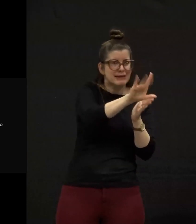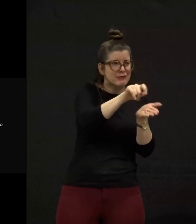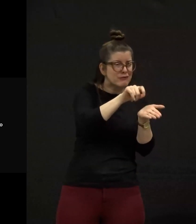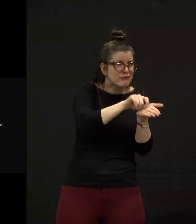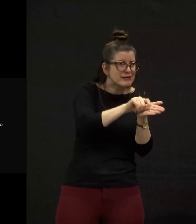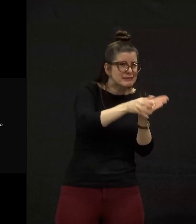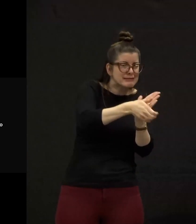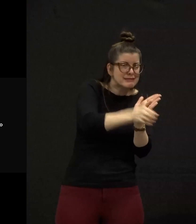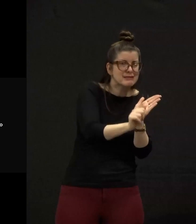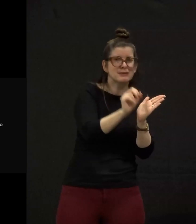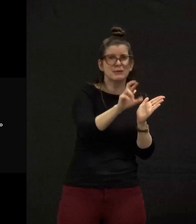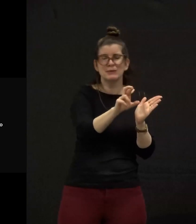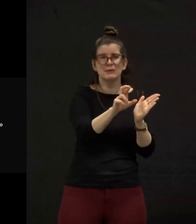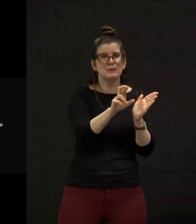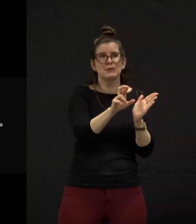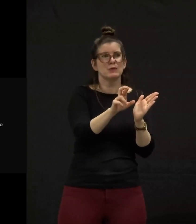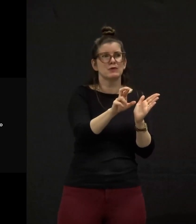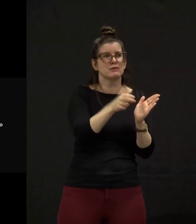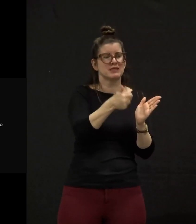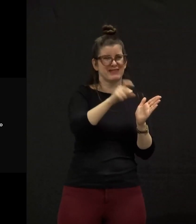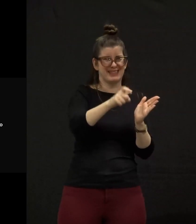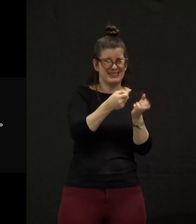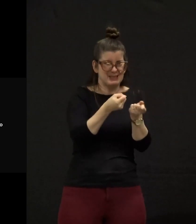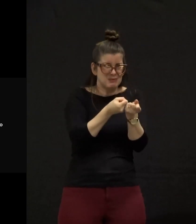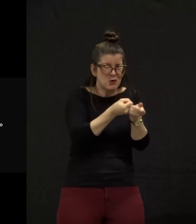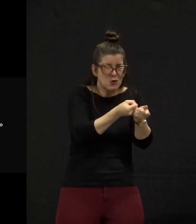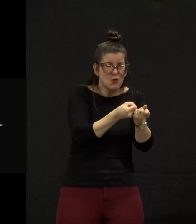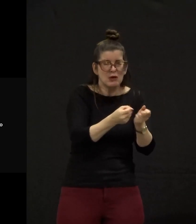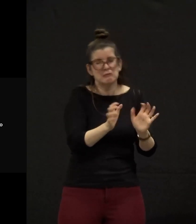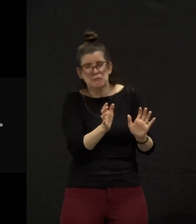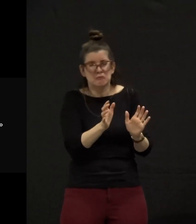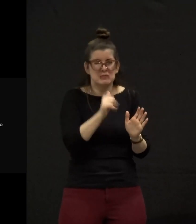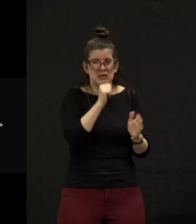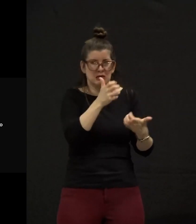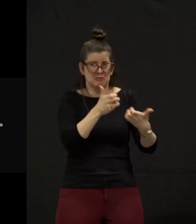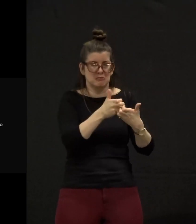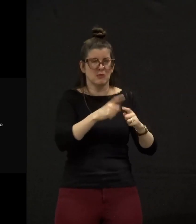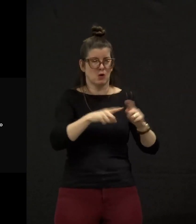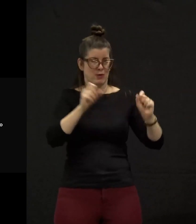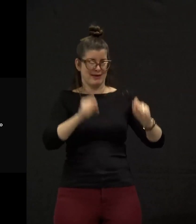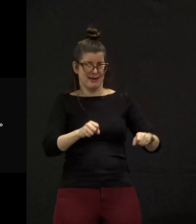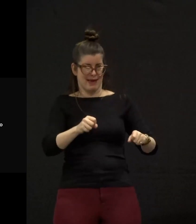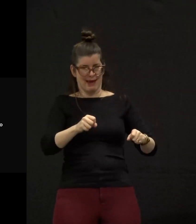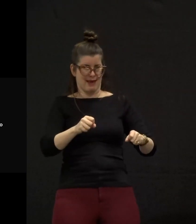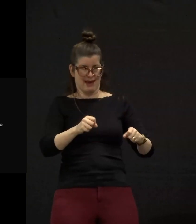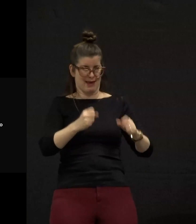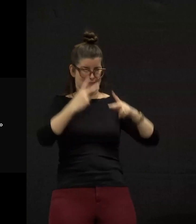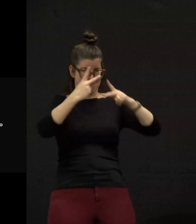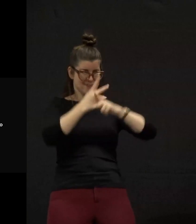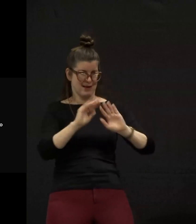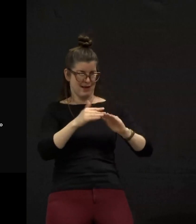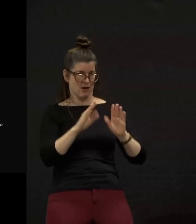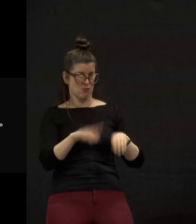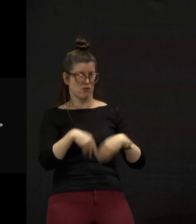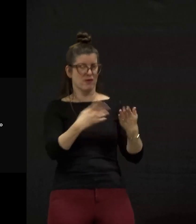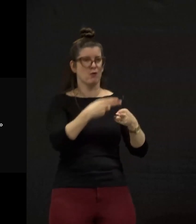or they are needing support. But we can make it happen in terms of providing the child what is called a stem,